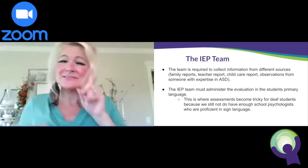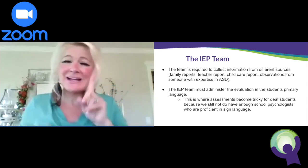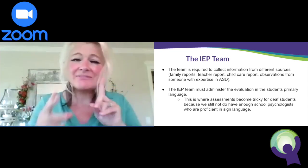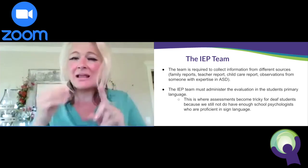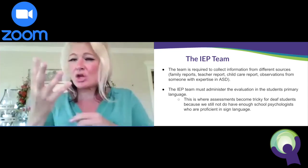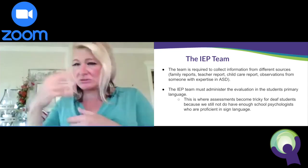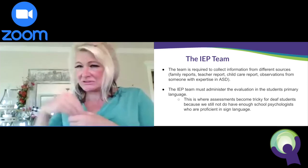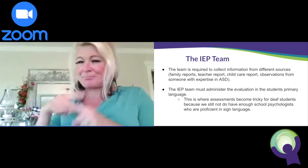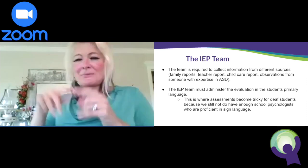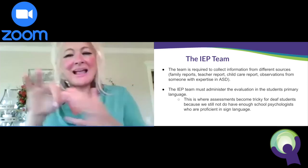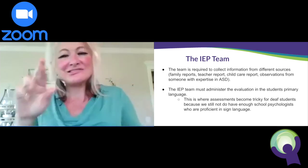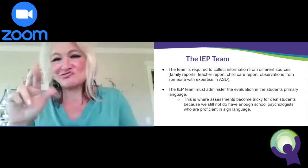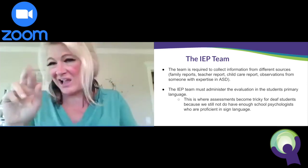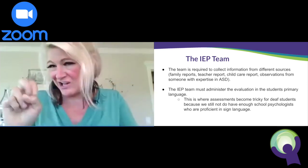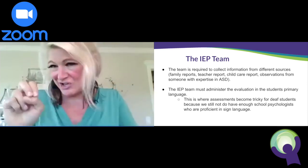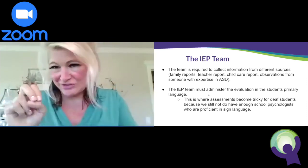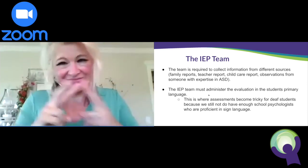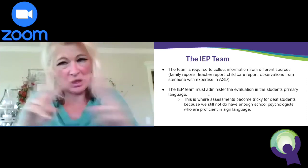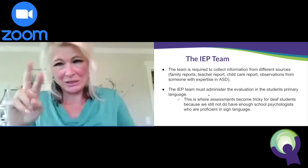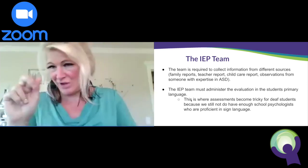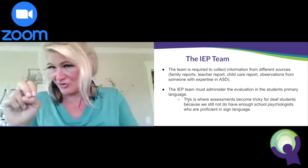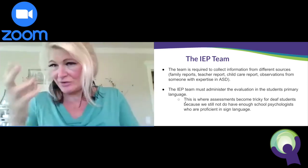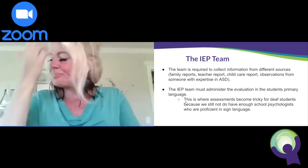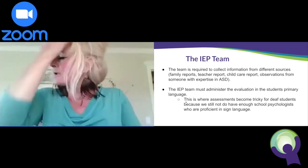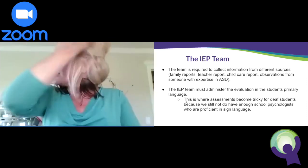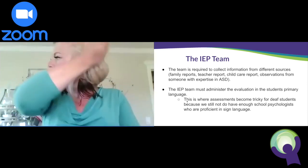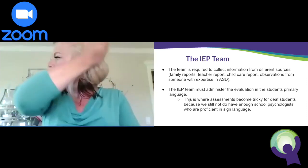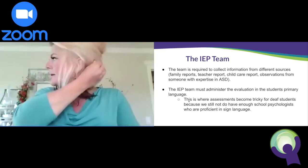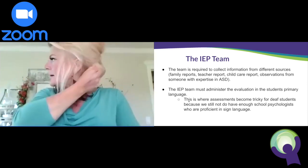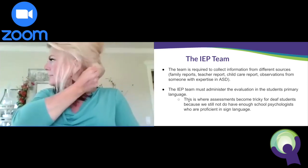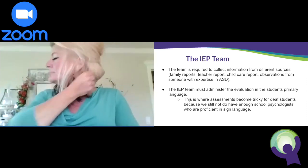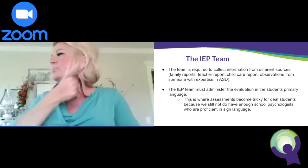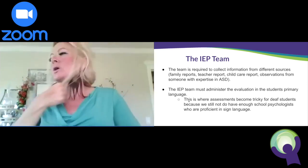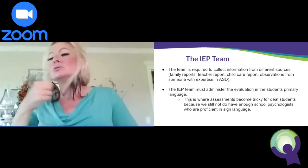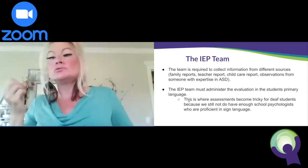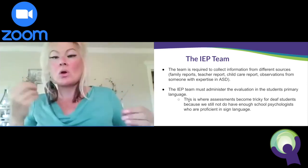with deafness and deaf culture when they're working with a hearing psychologist.